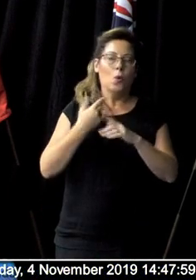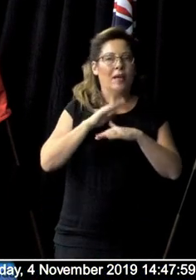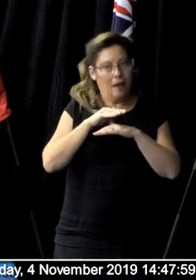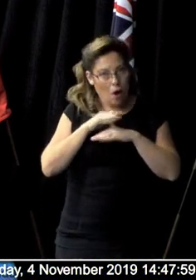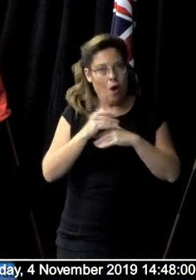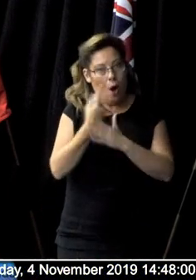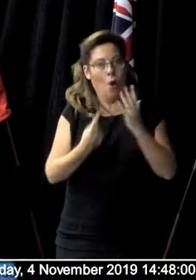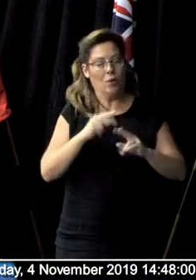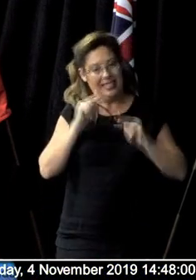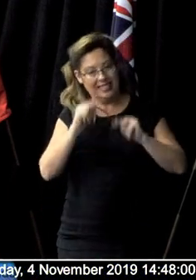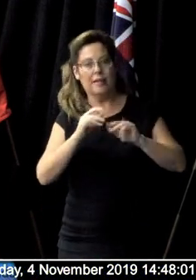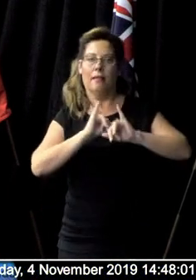Thank you.